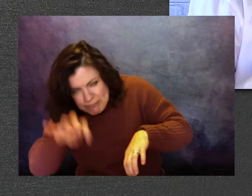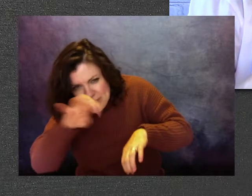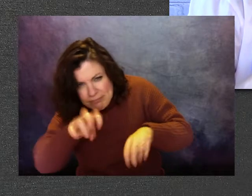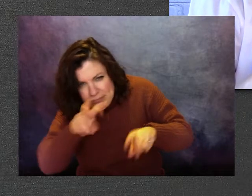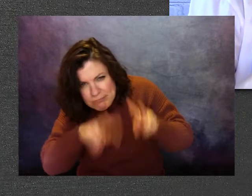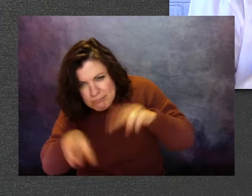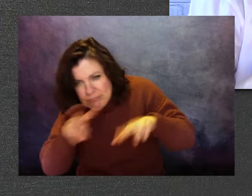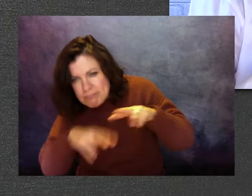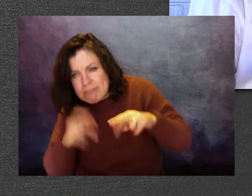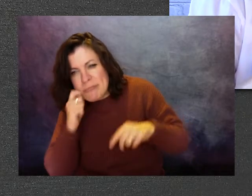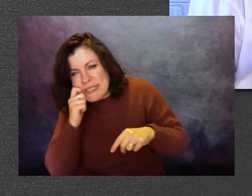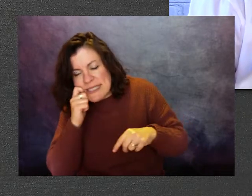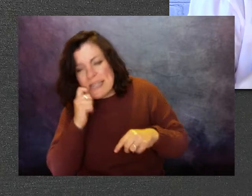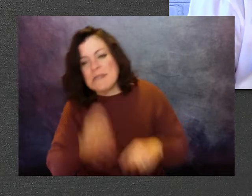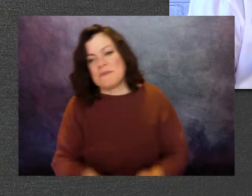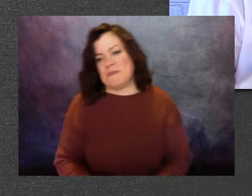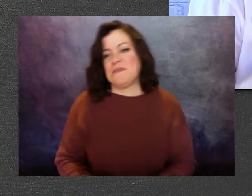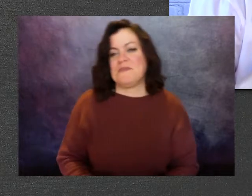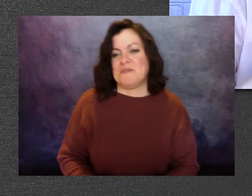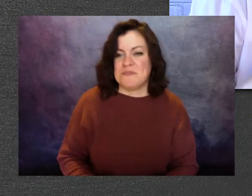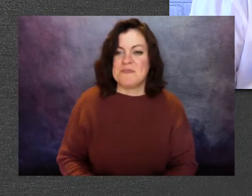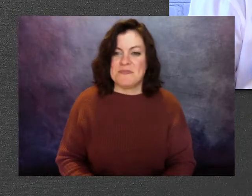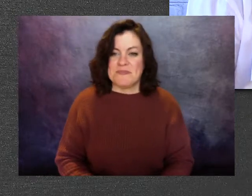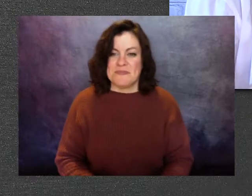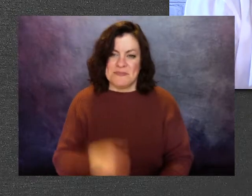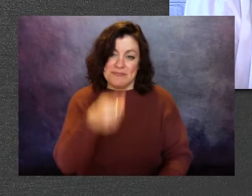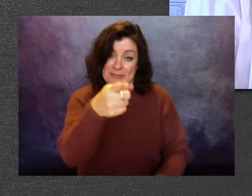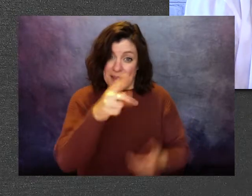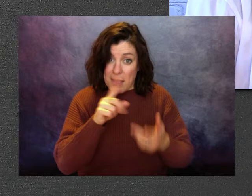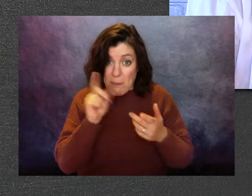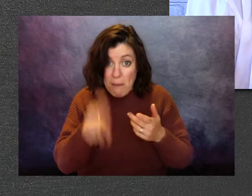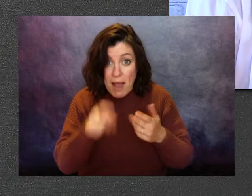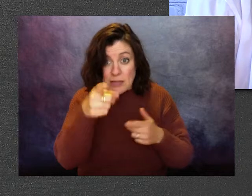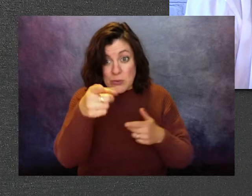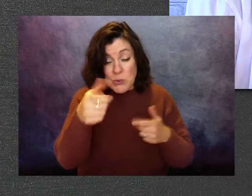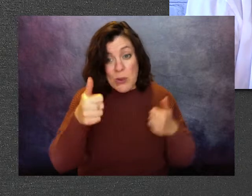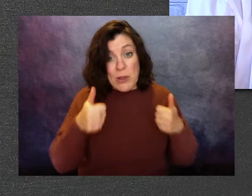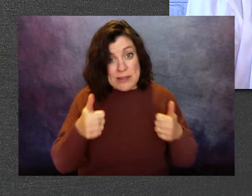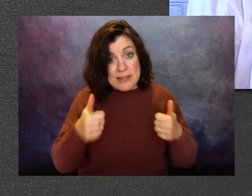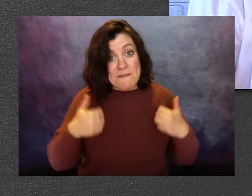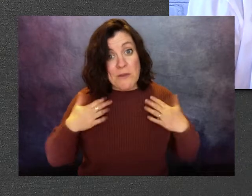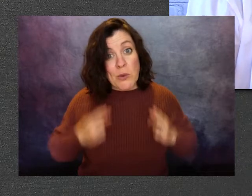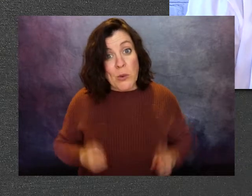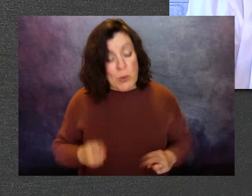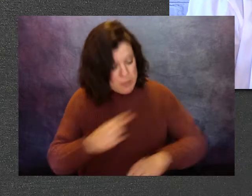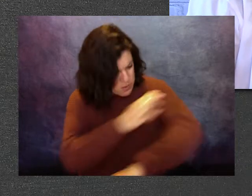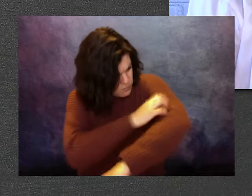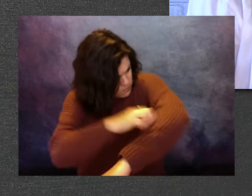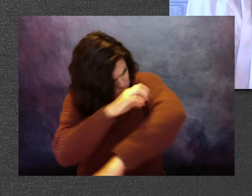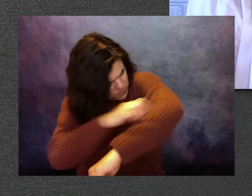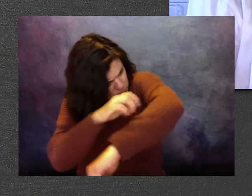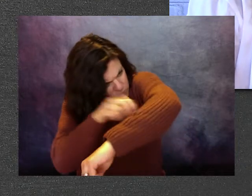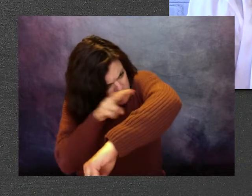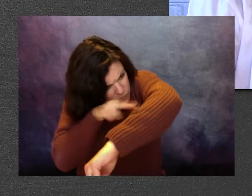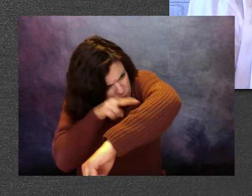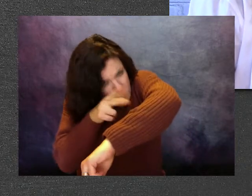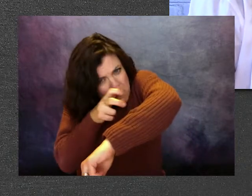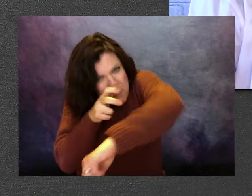for fleas too much, huh? No that's a special thing with animals. Animals get fleas. Another thing a veterinarian does,